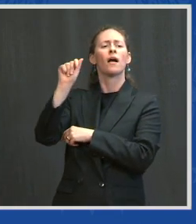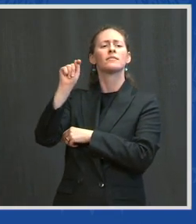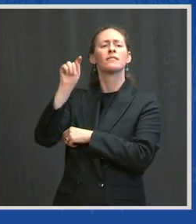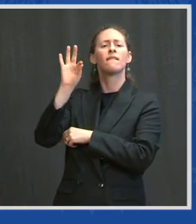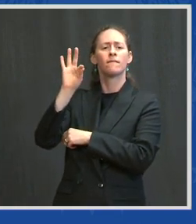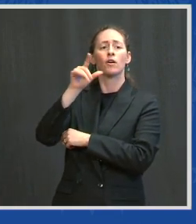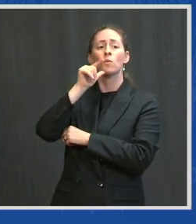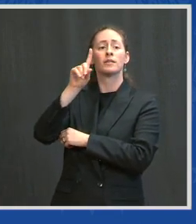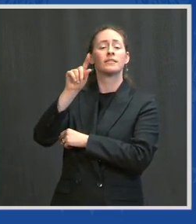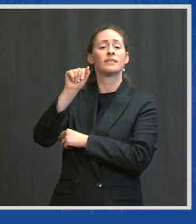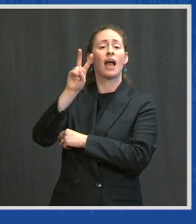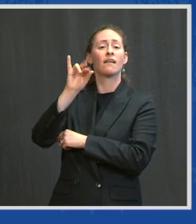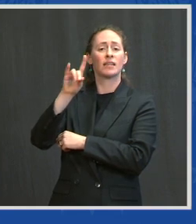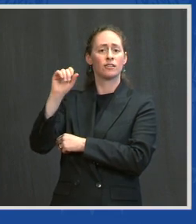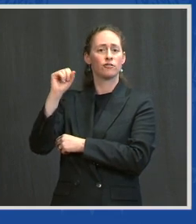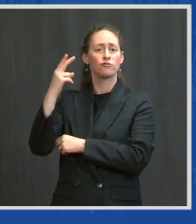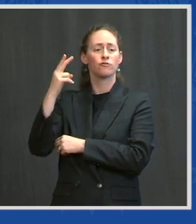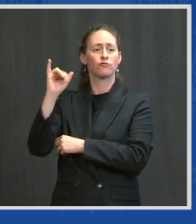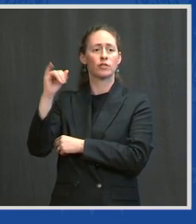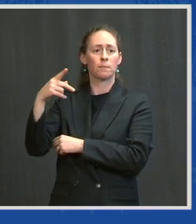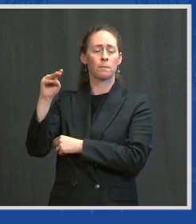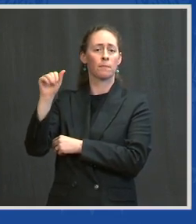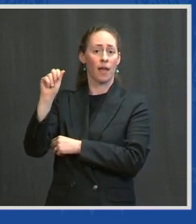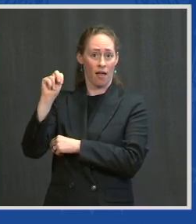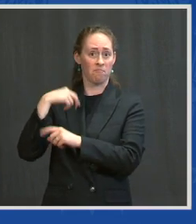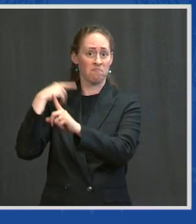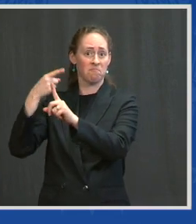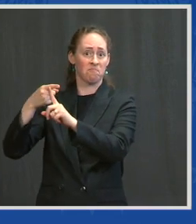The top job has been un- -- unconfirmed for much too long.